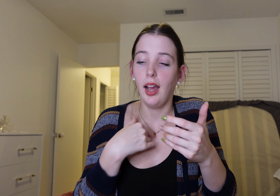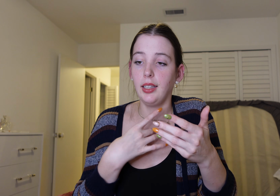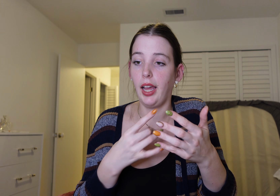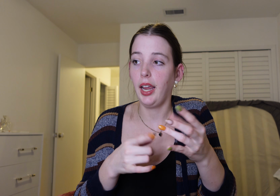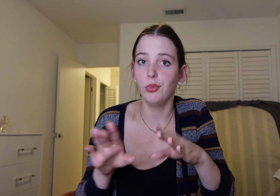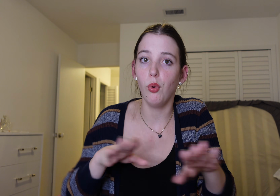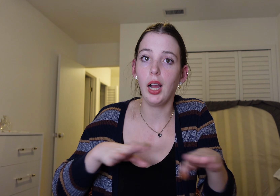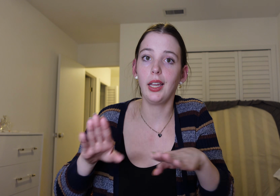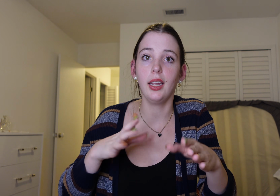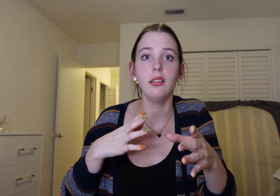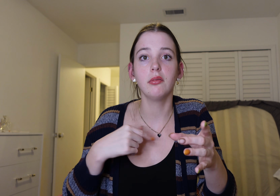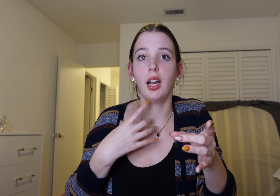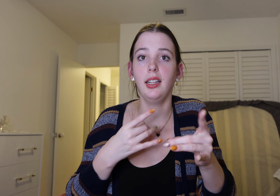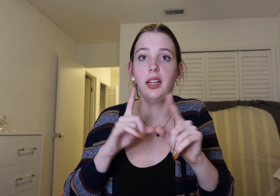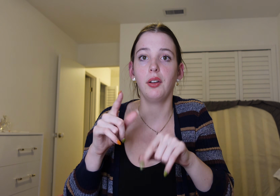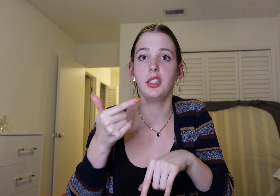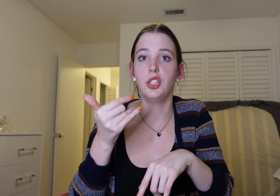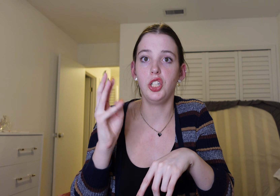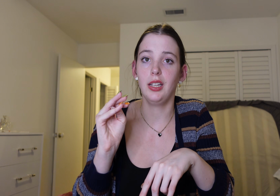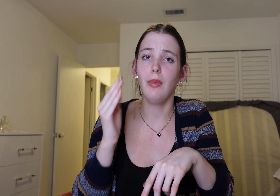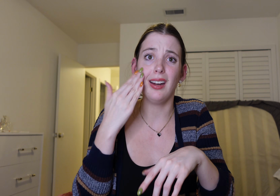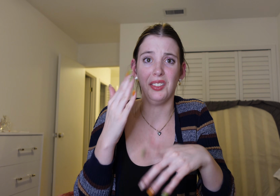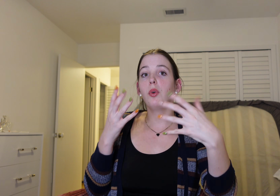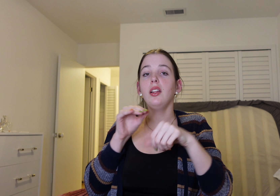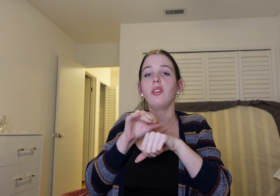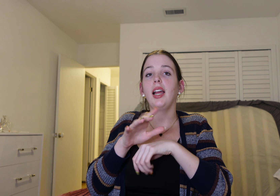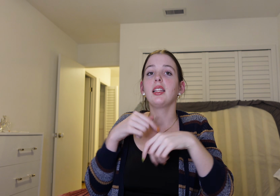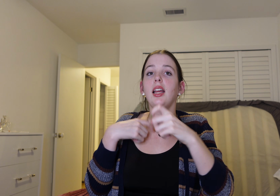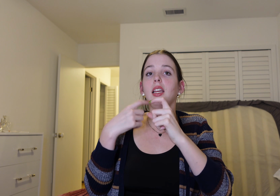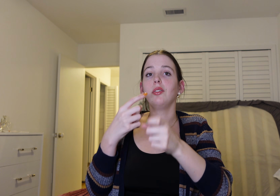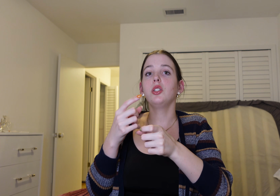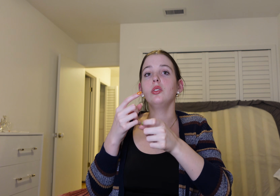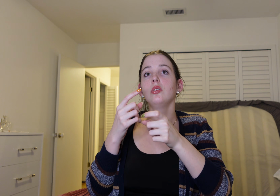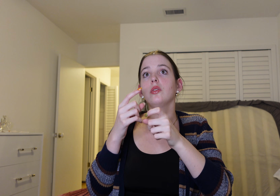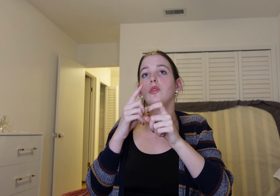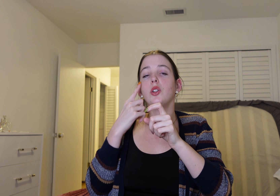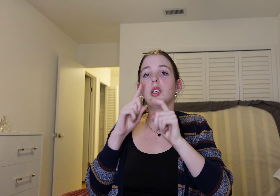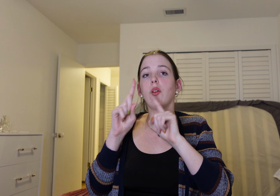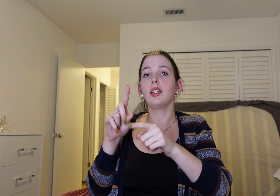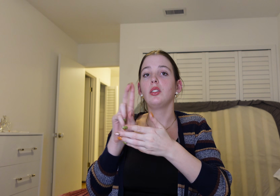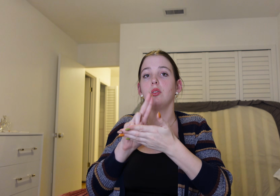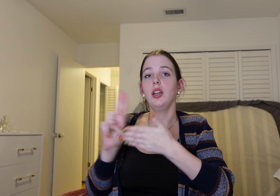I like walking I like going to the gym I don't know what advice can I give you? for going to a